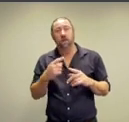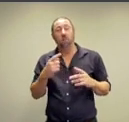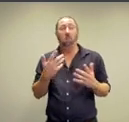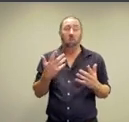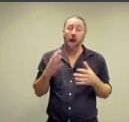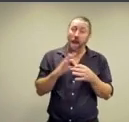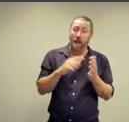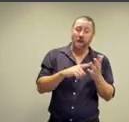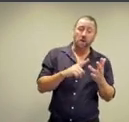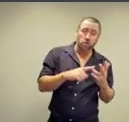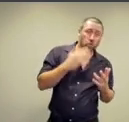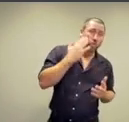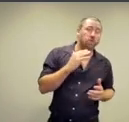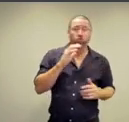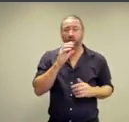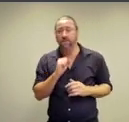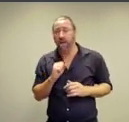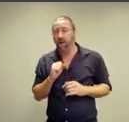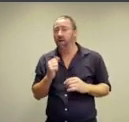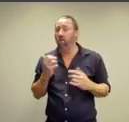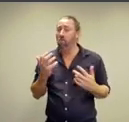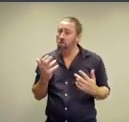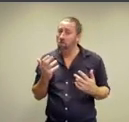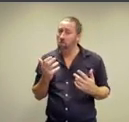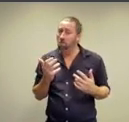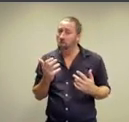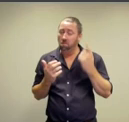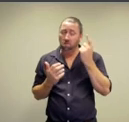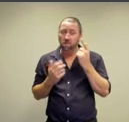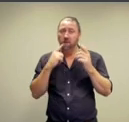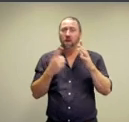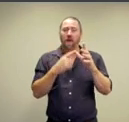ideas of gender. I think this is a wonderful image,